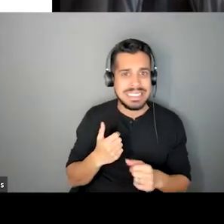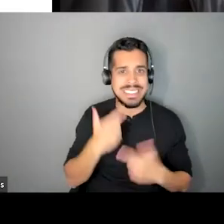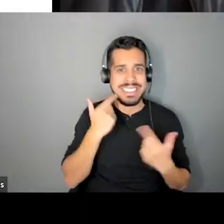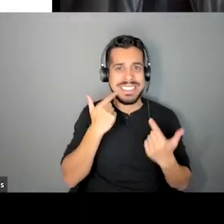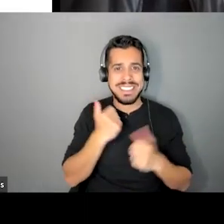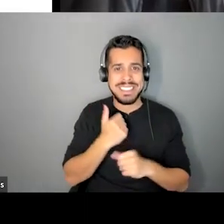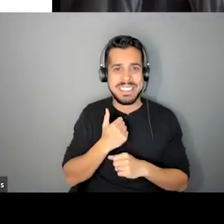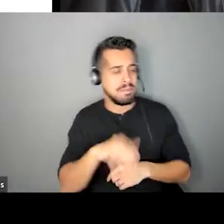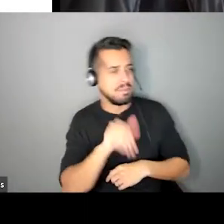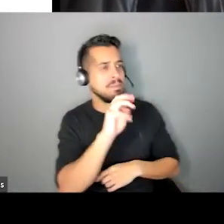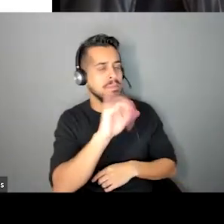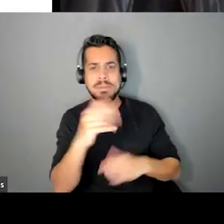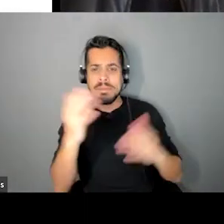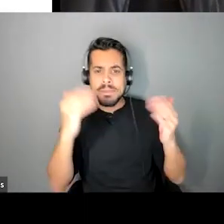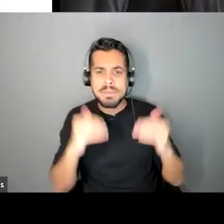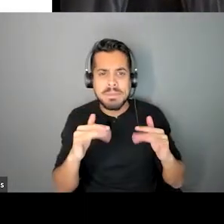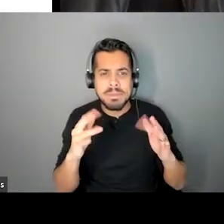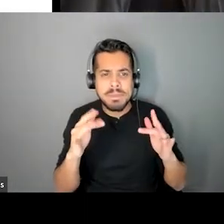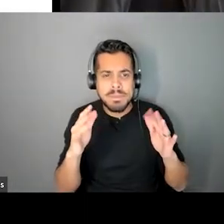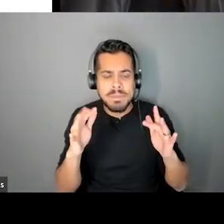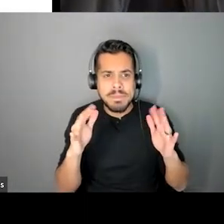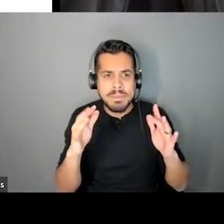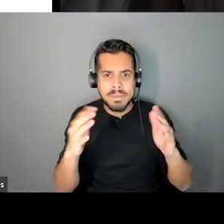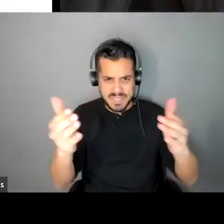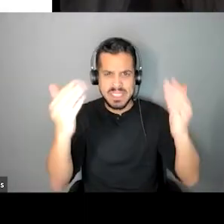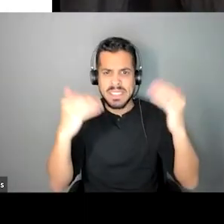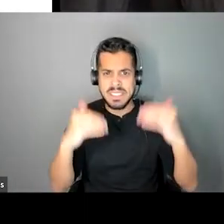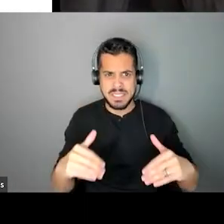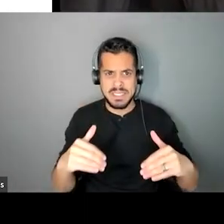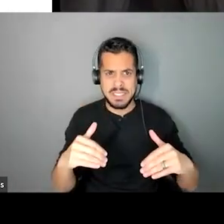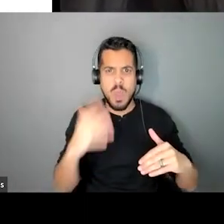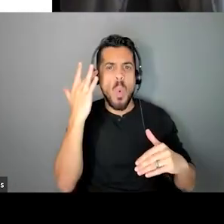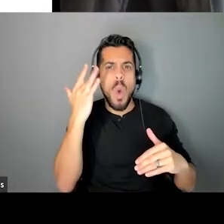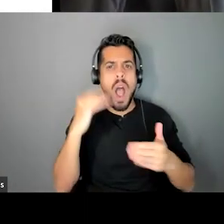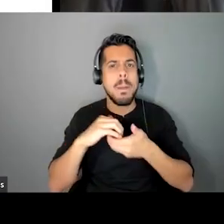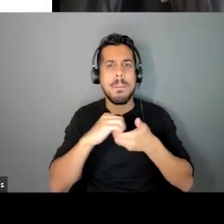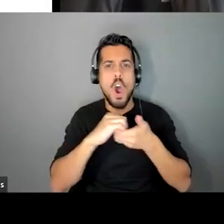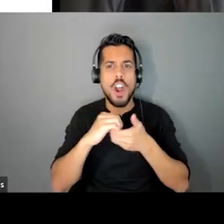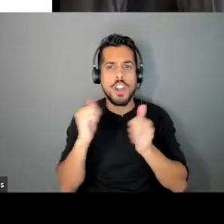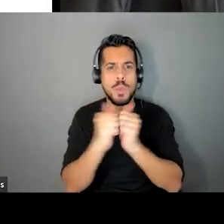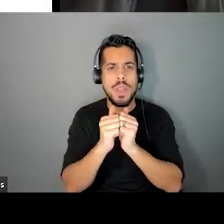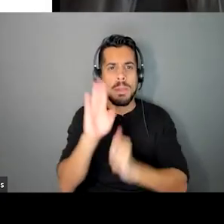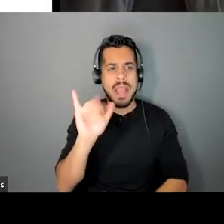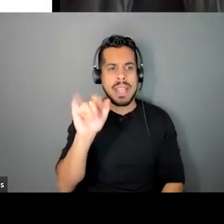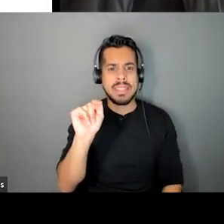[Amy] Uh... let's advance to the next slide, Why partner with BIT? [Mike] Okay. I thought we were there. Okay, yup. (Amy chuckling)